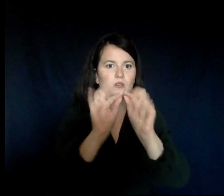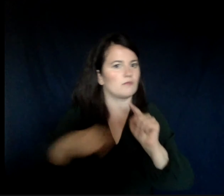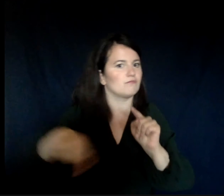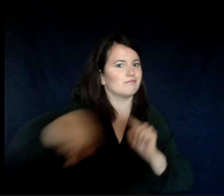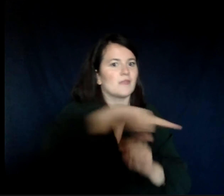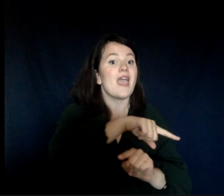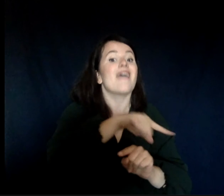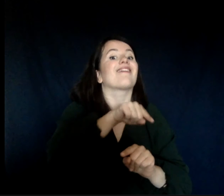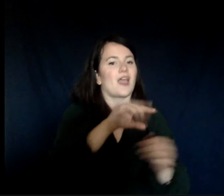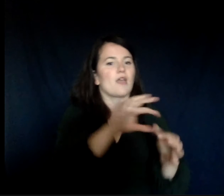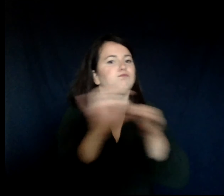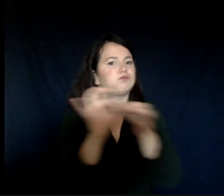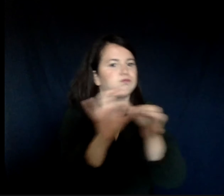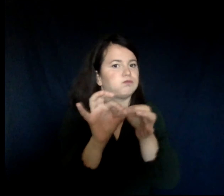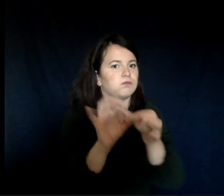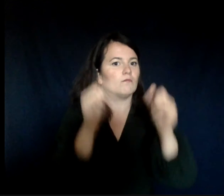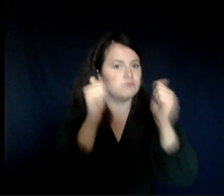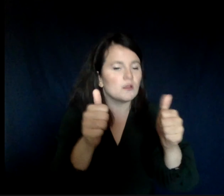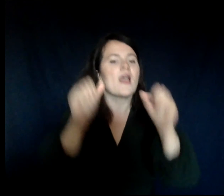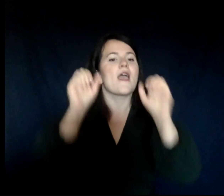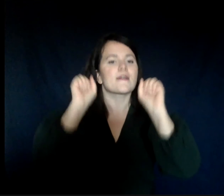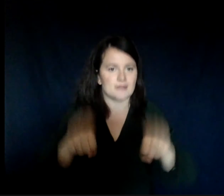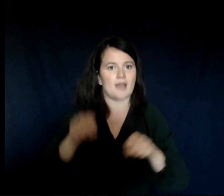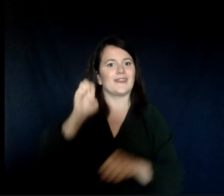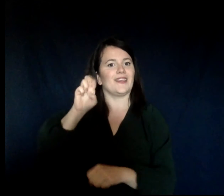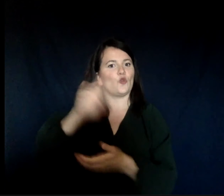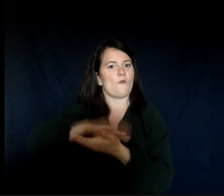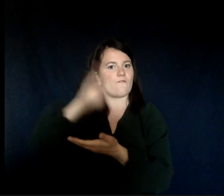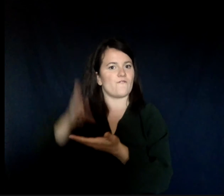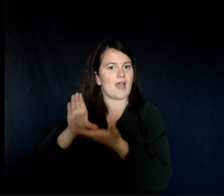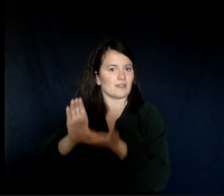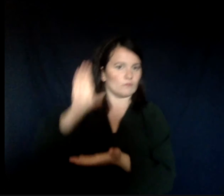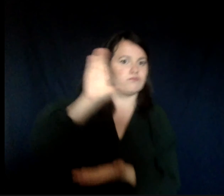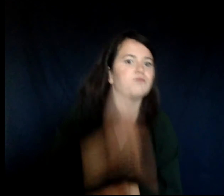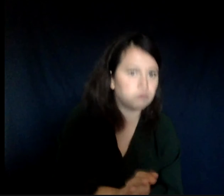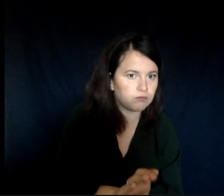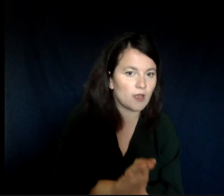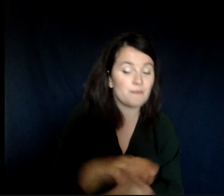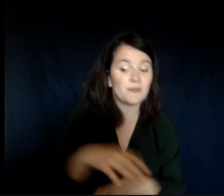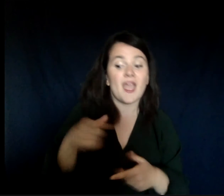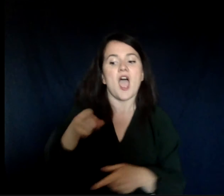It's essential the civil society is present and heard in this framework.